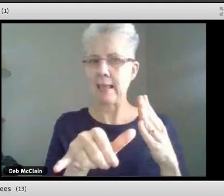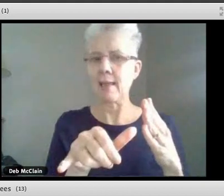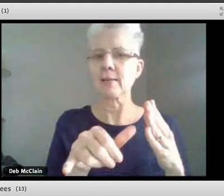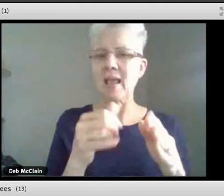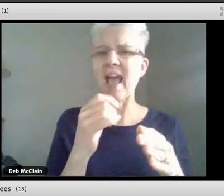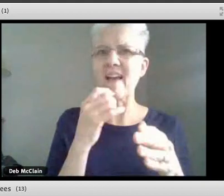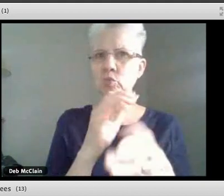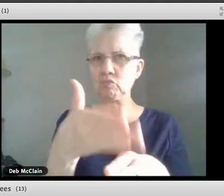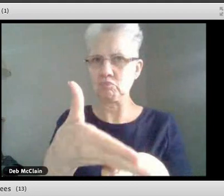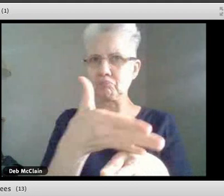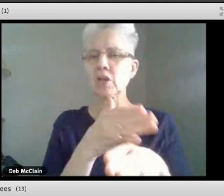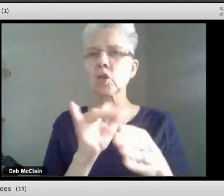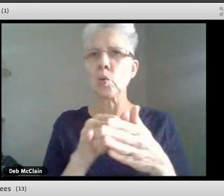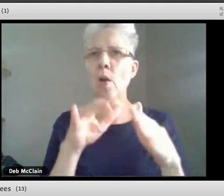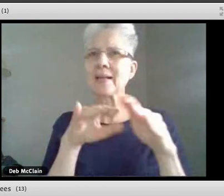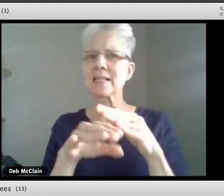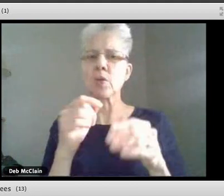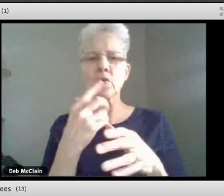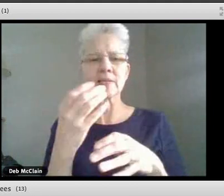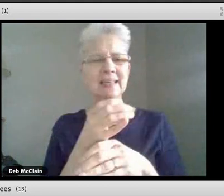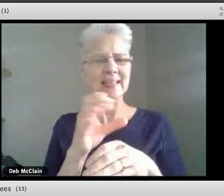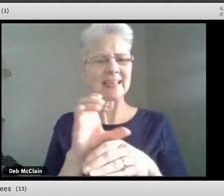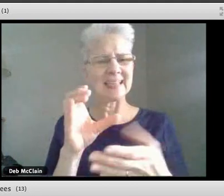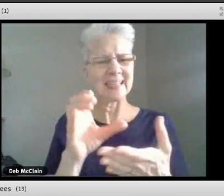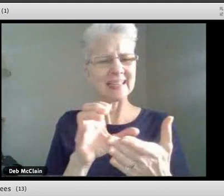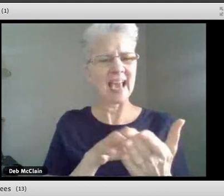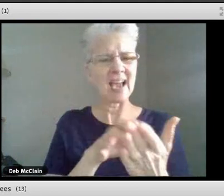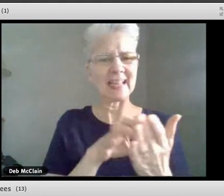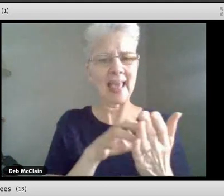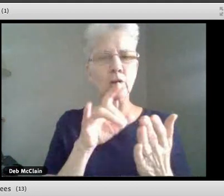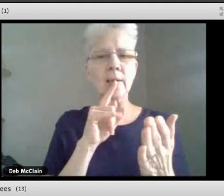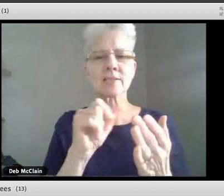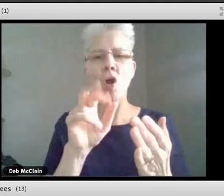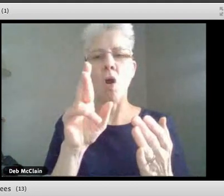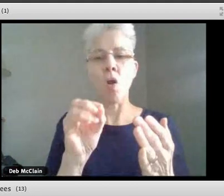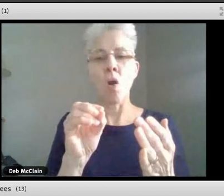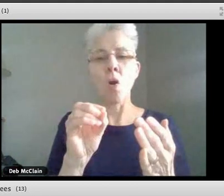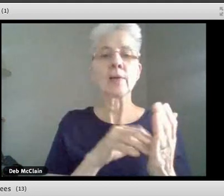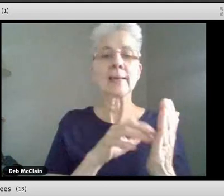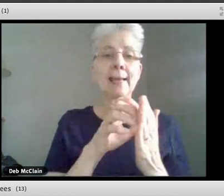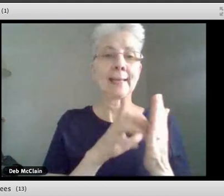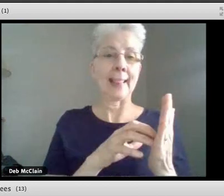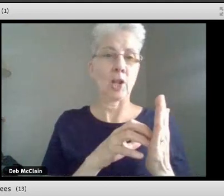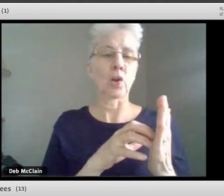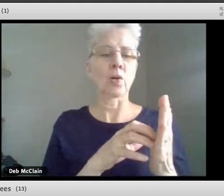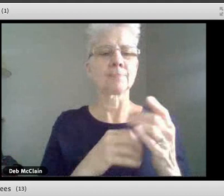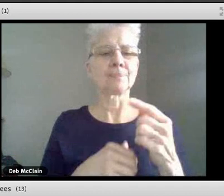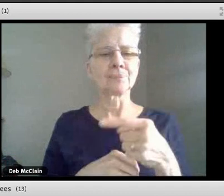This is an ROI calculator. I wasn't super successful with it, but I don't know what I'm looking at,